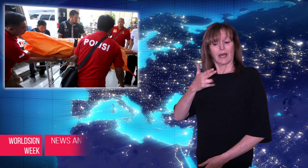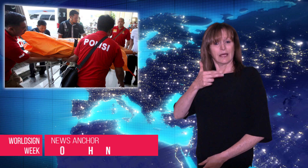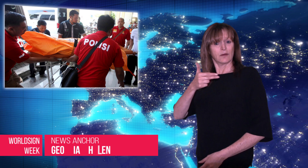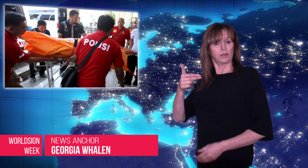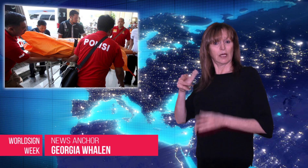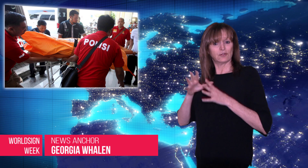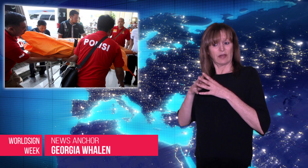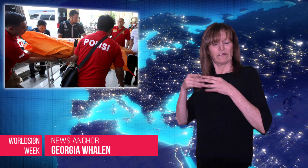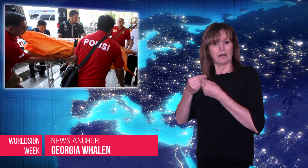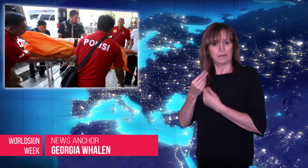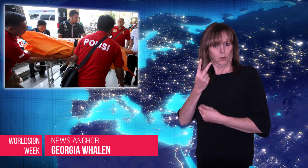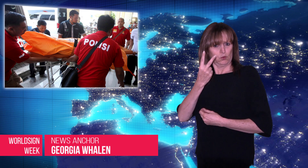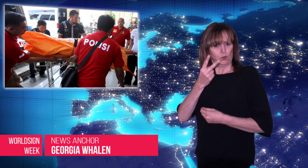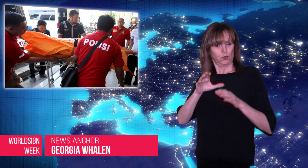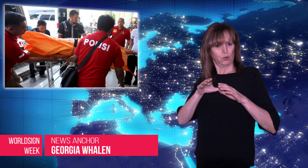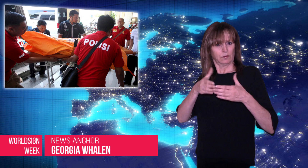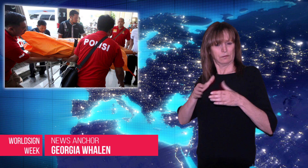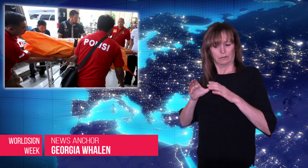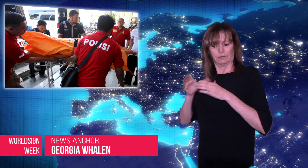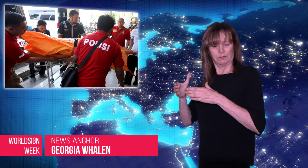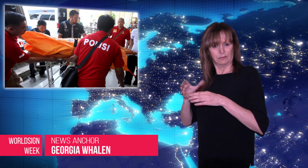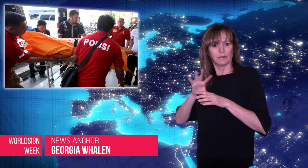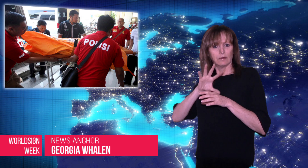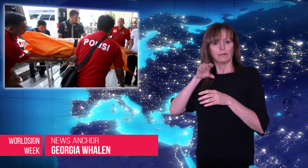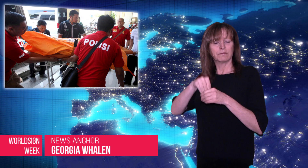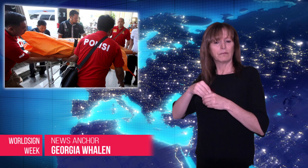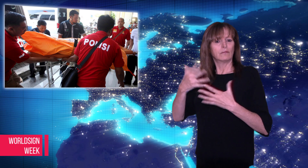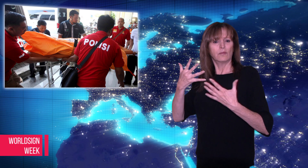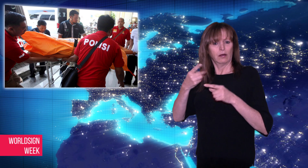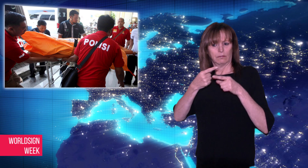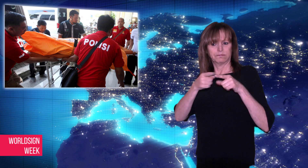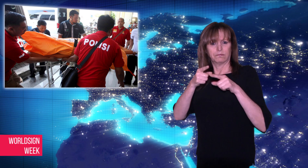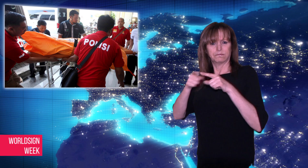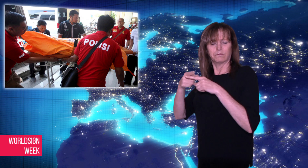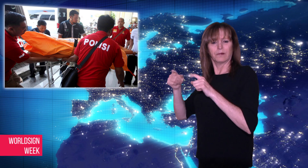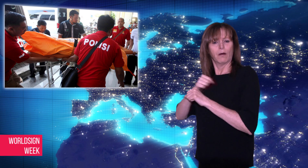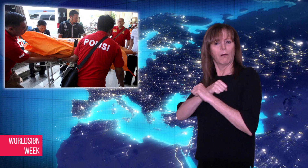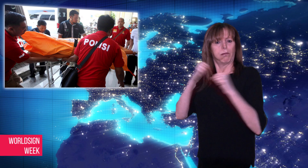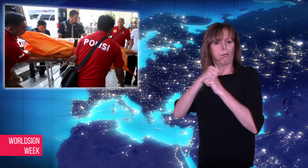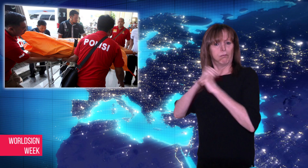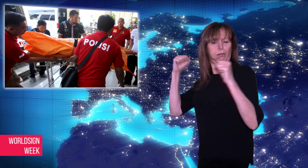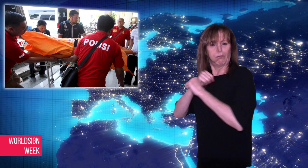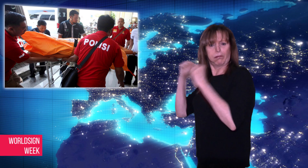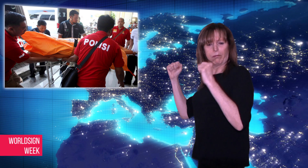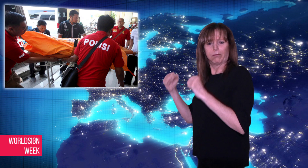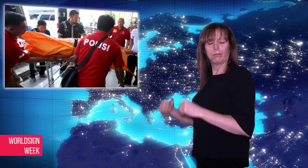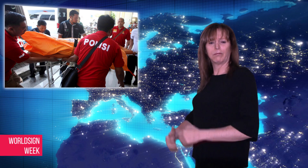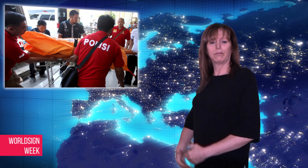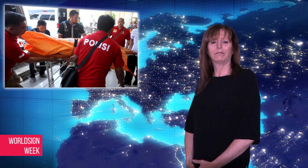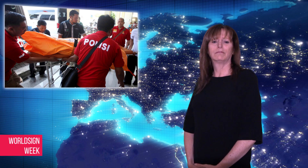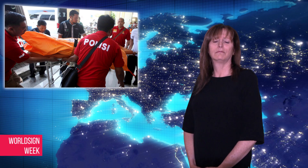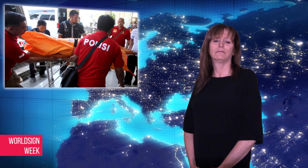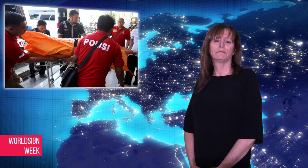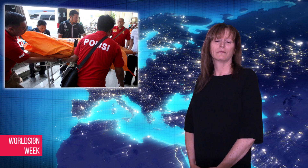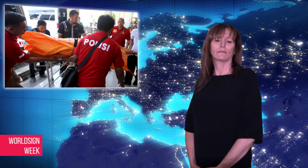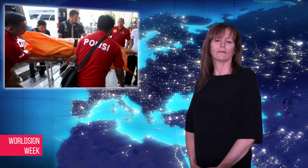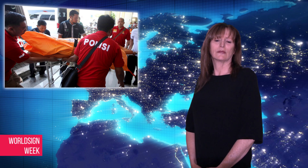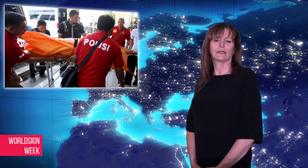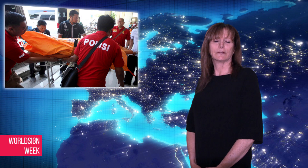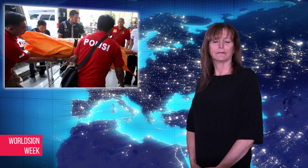Georgia: Two Indonesian families involved in series of bombings